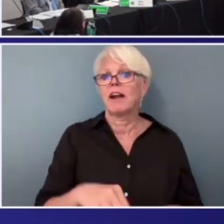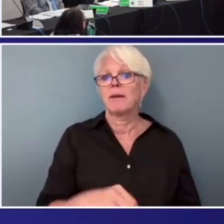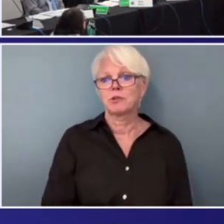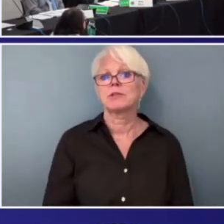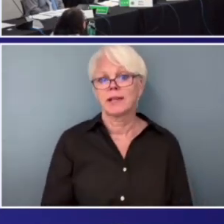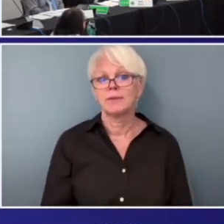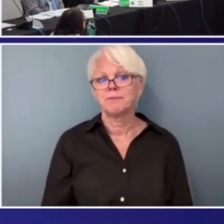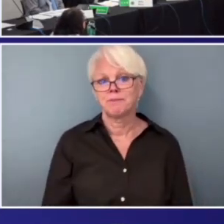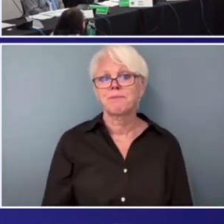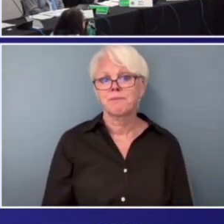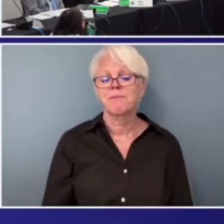Tamy?